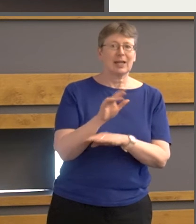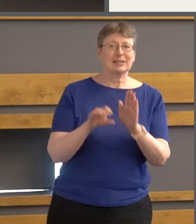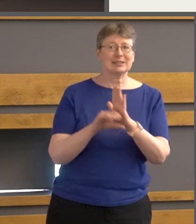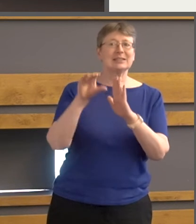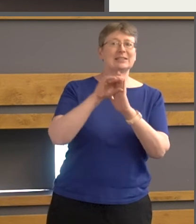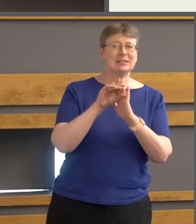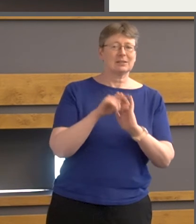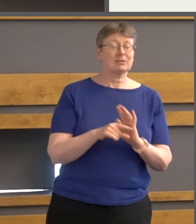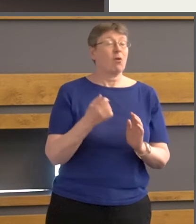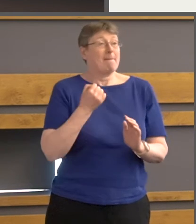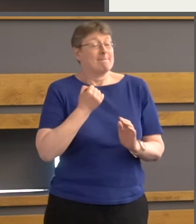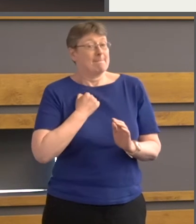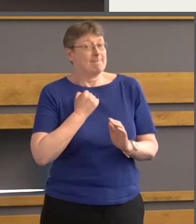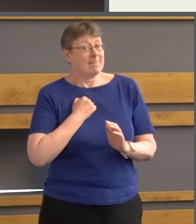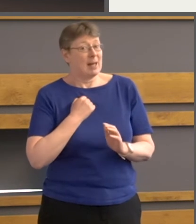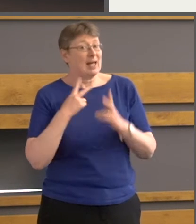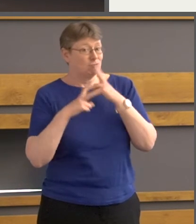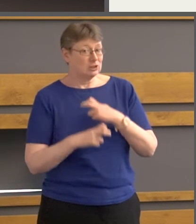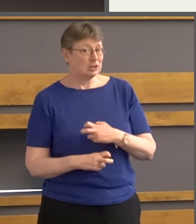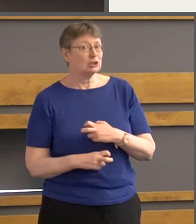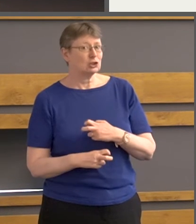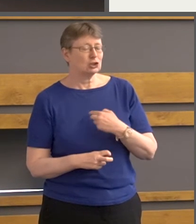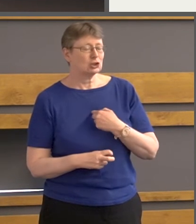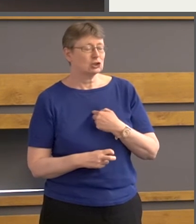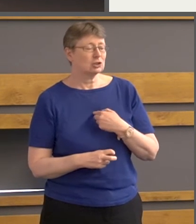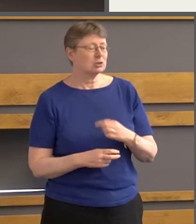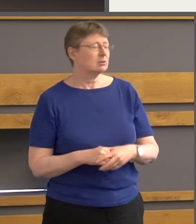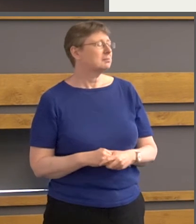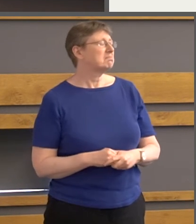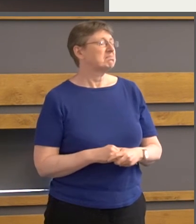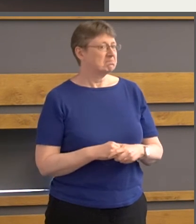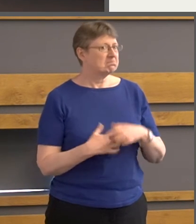in my own archival research. The other thing that also struck me